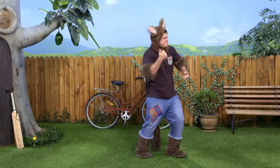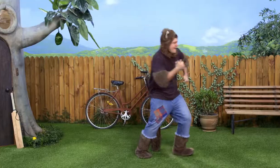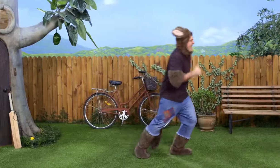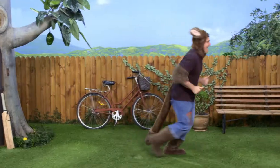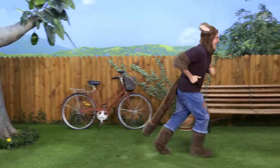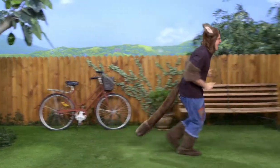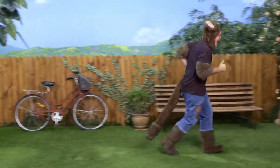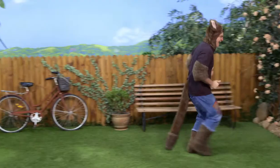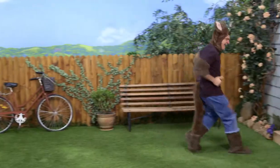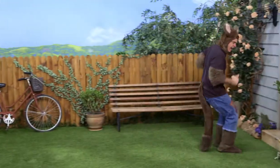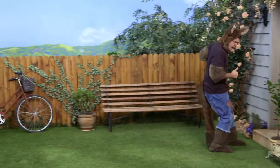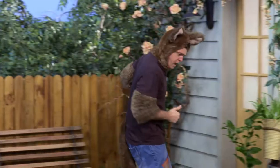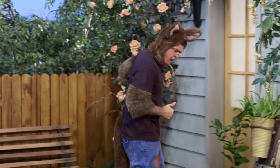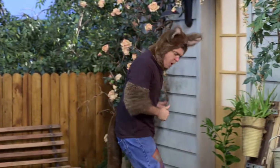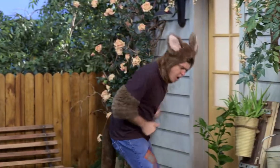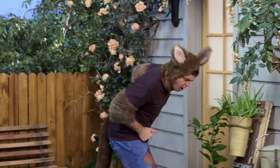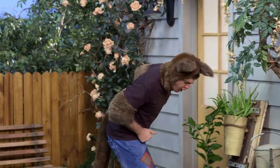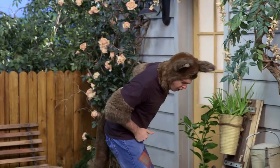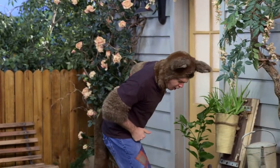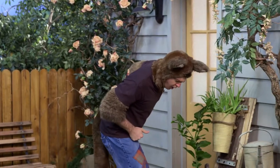Anyway. Huh? Oh.